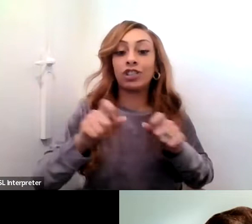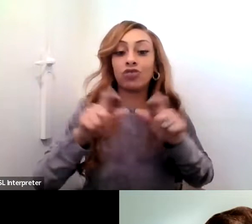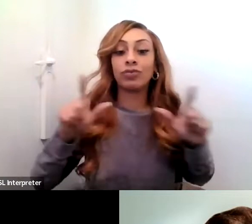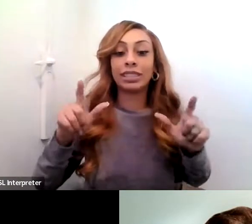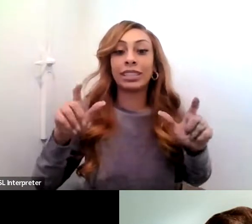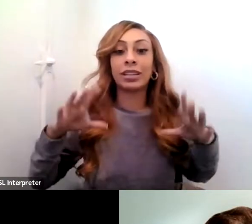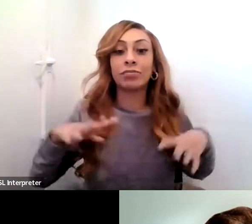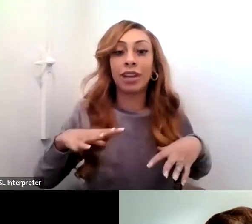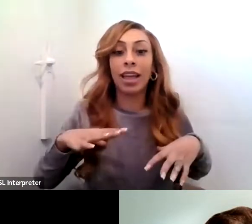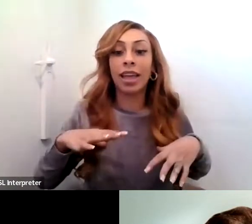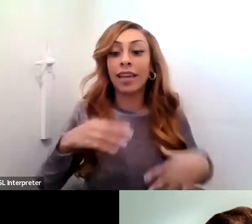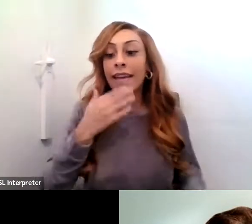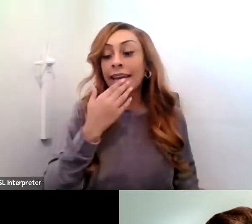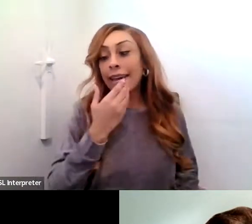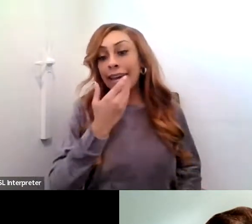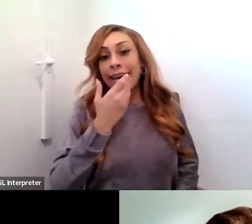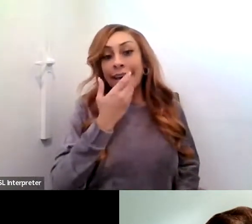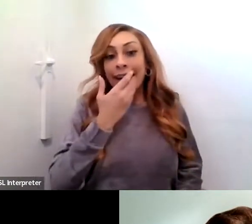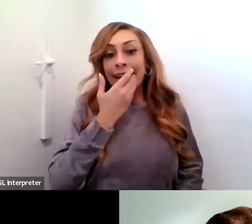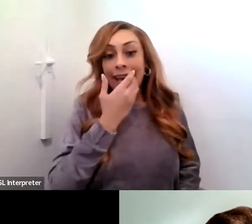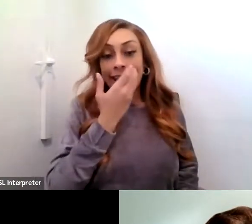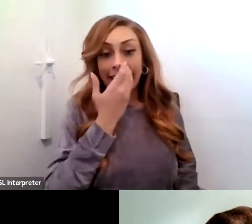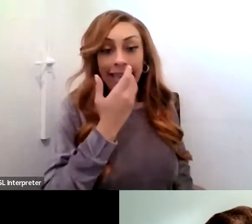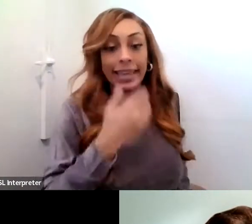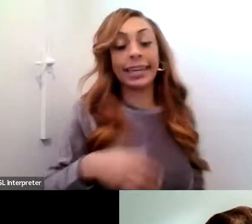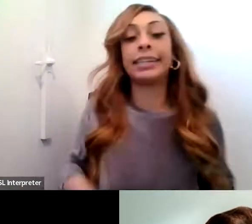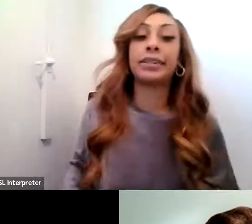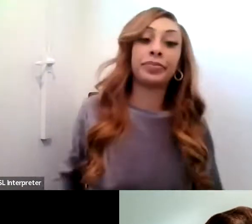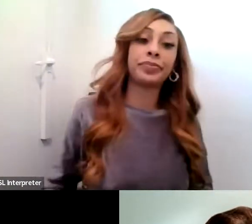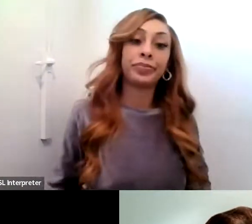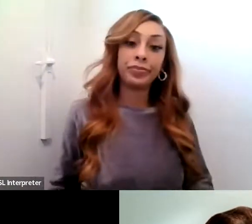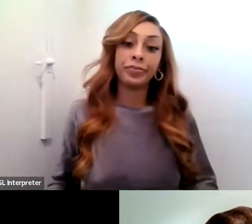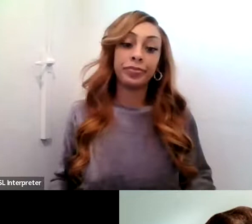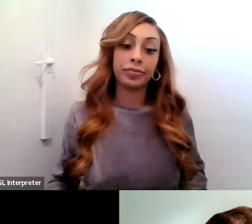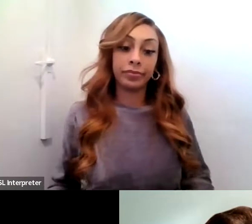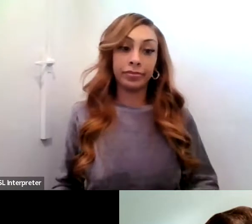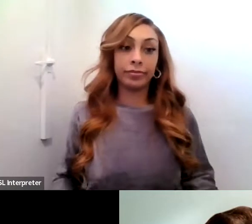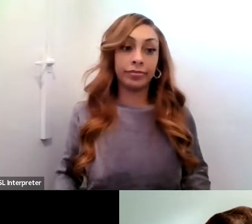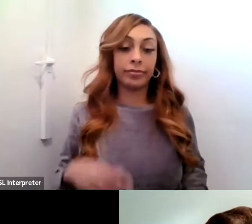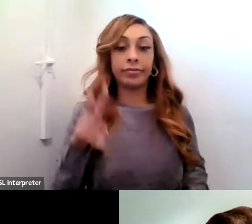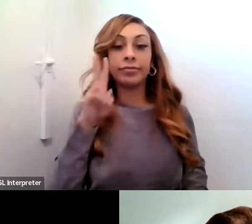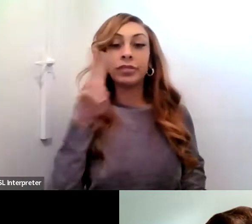I know you have talked there about, when looking at that uptake, looking at different communities,